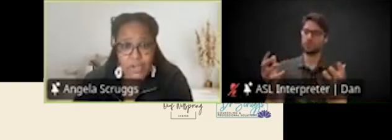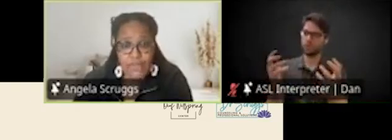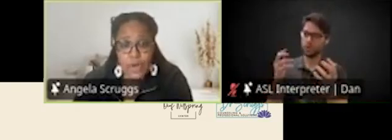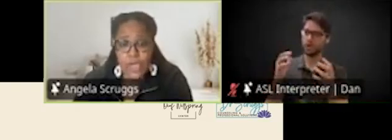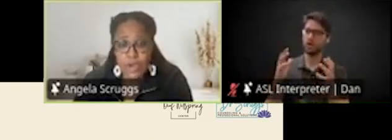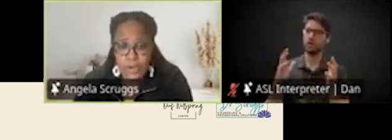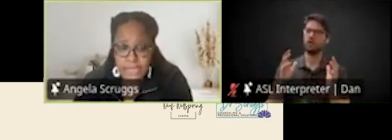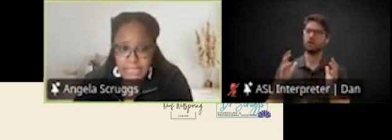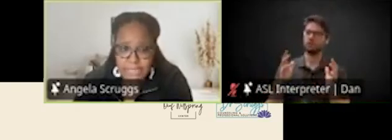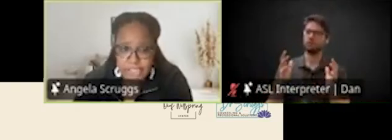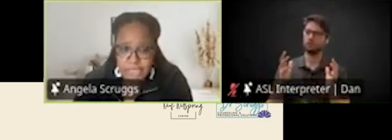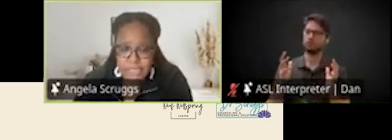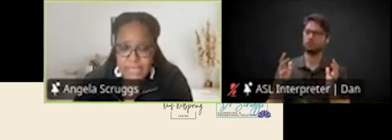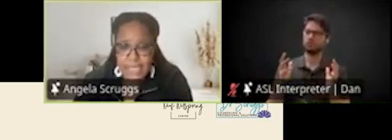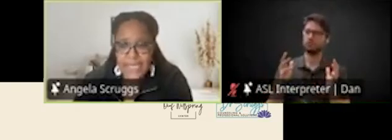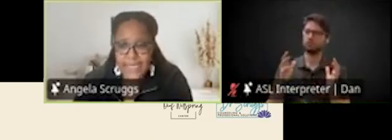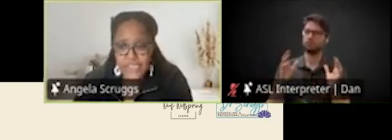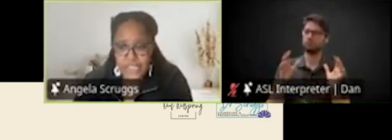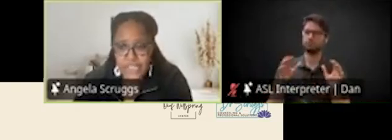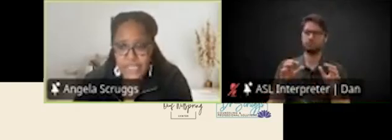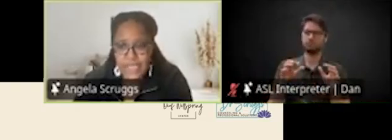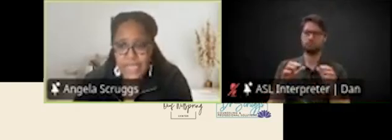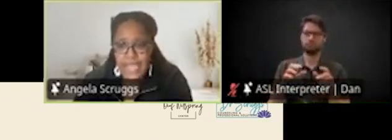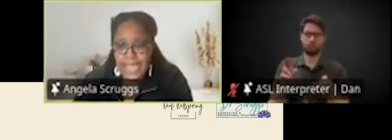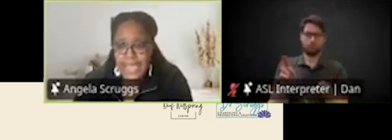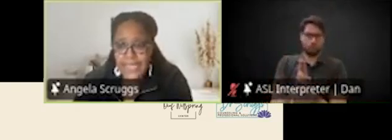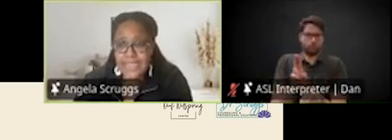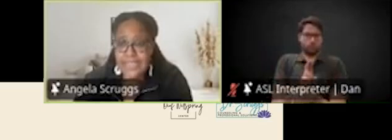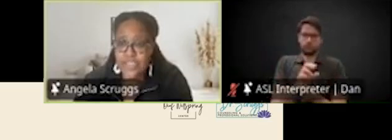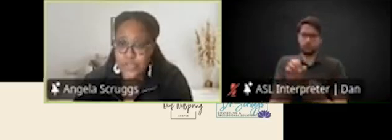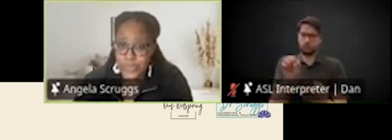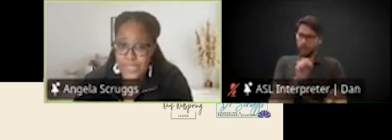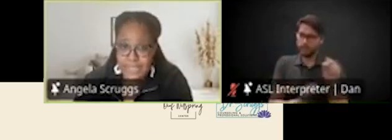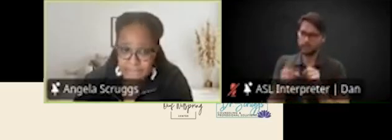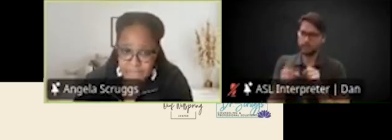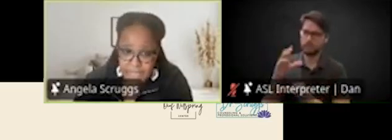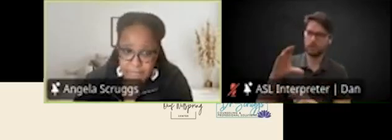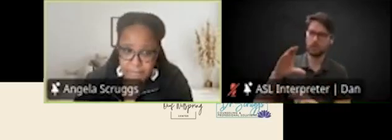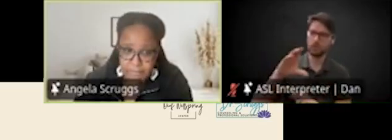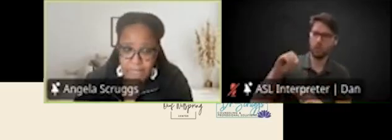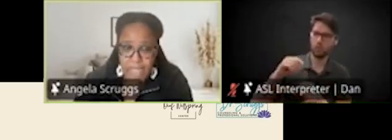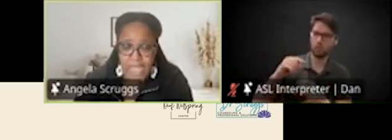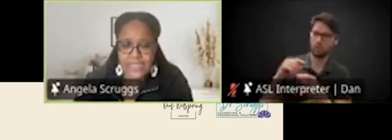for co-regulation, connection, and sensory safety,